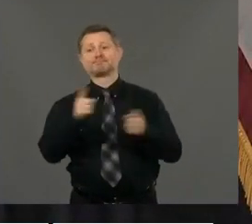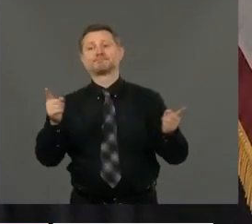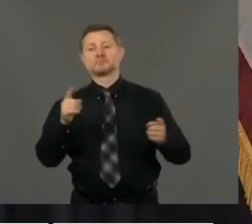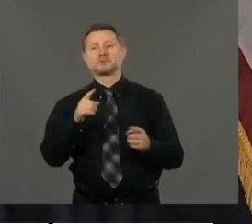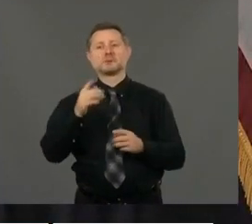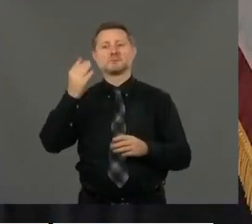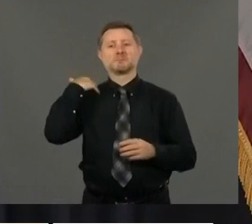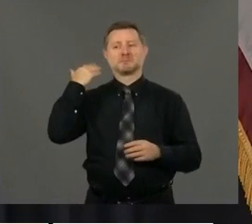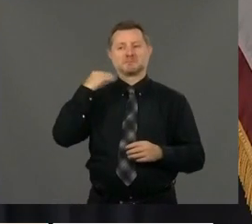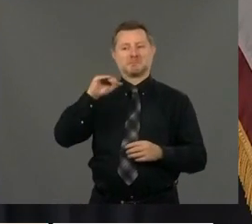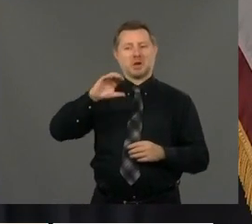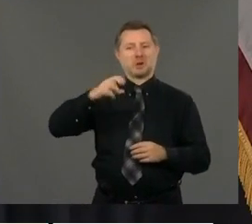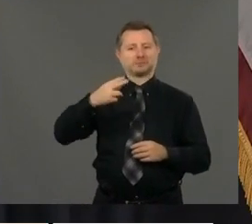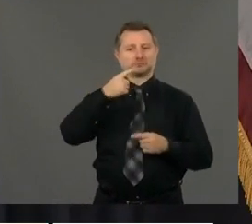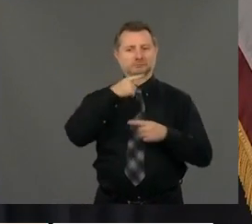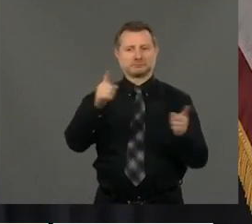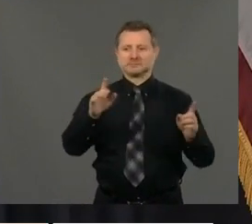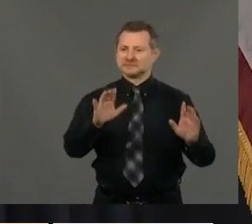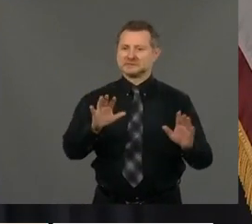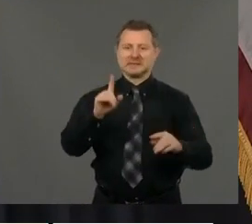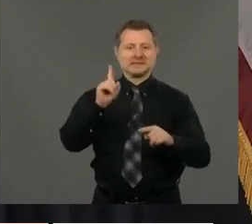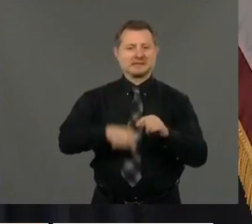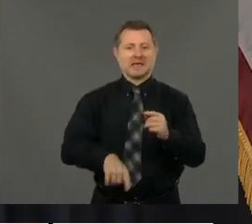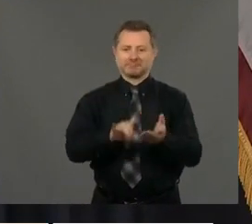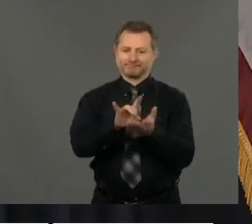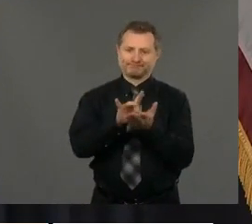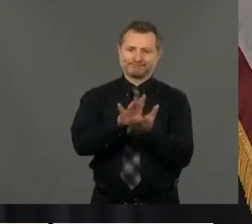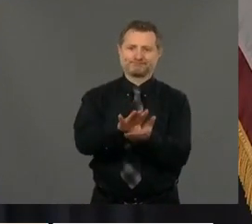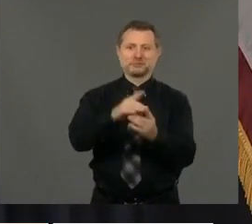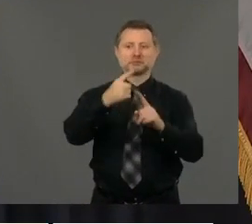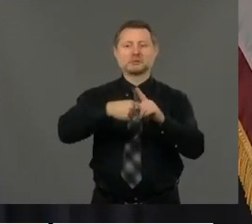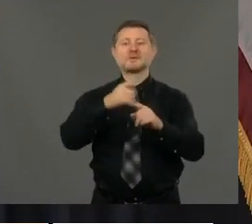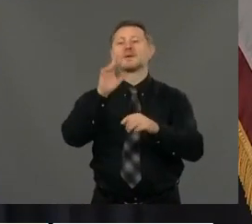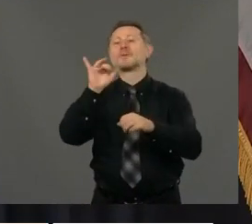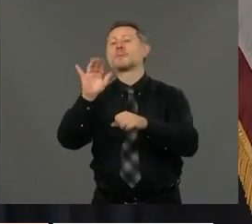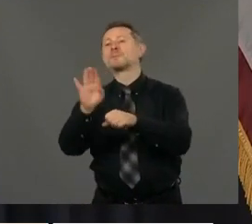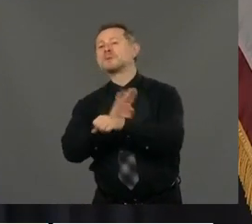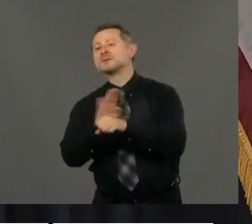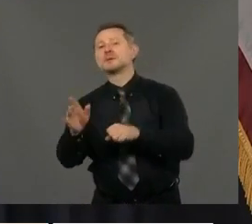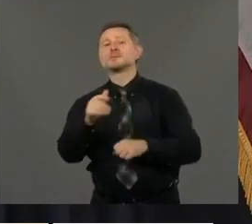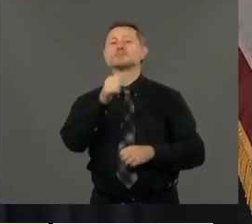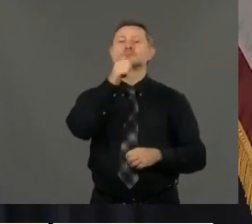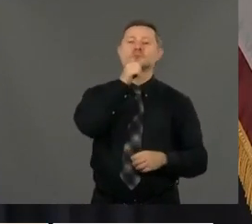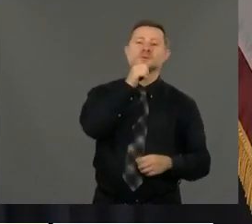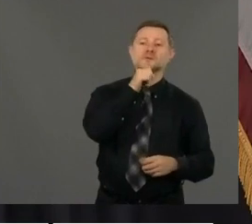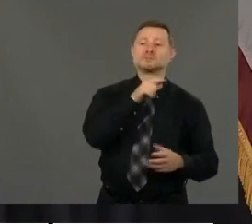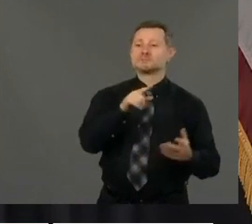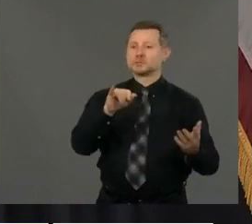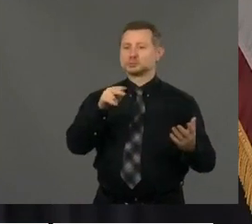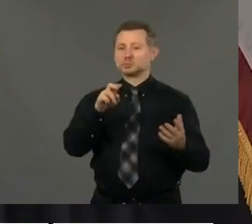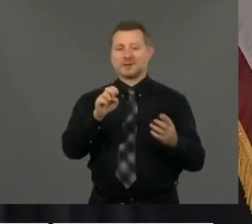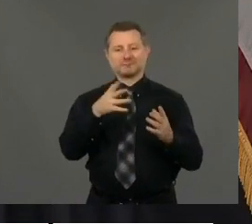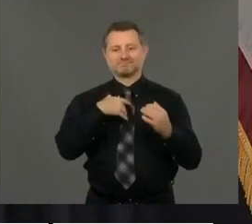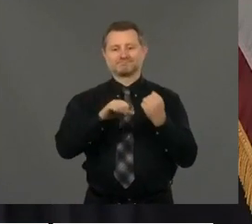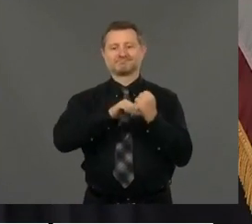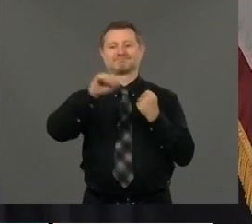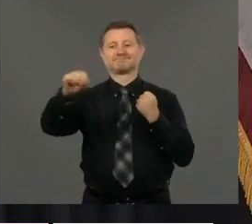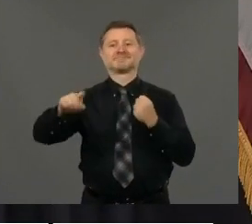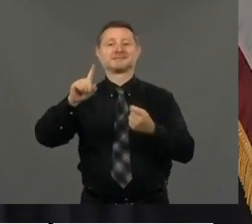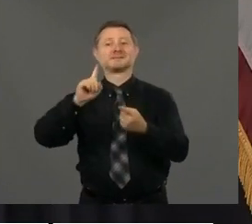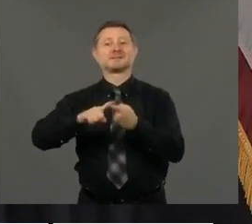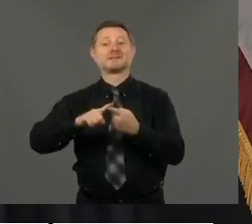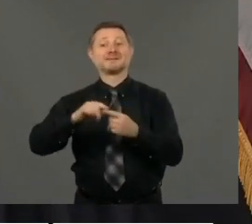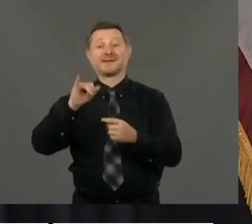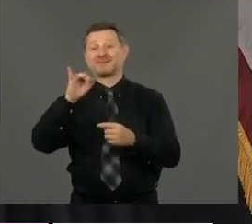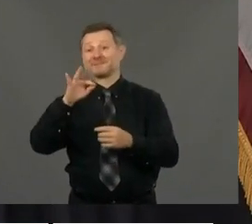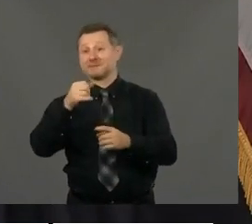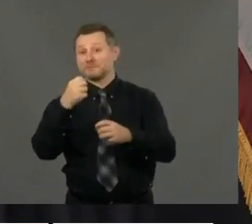RELATED ETC.